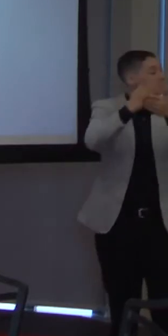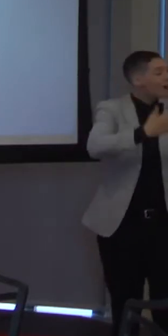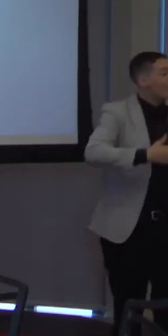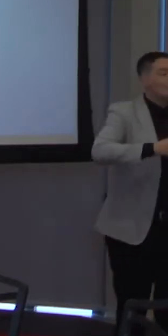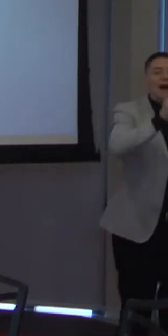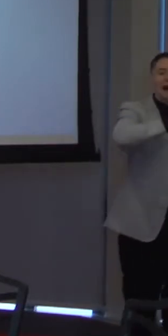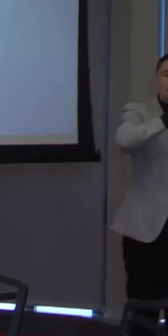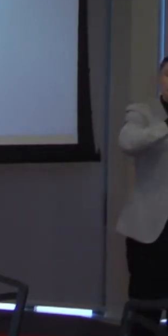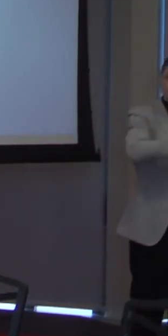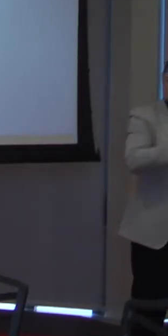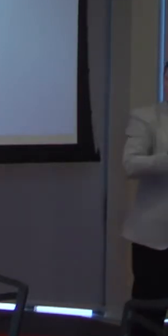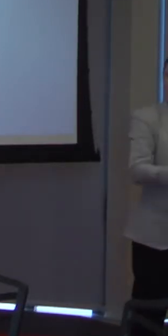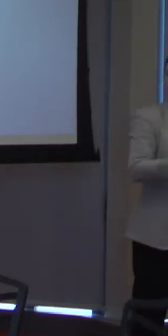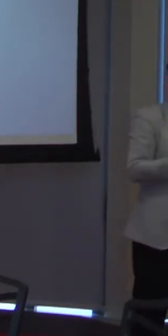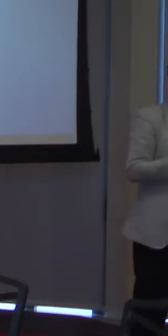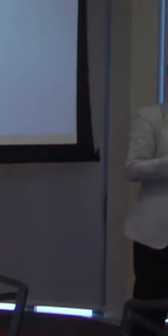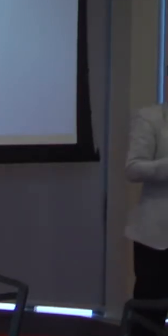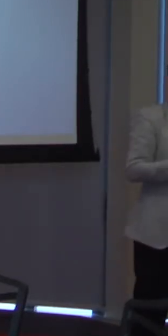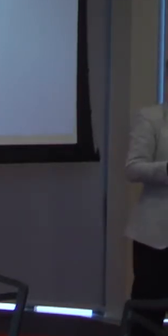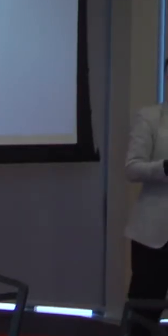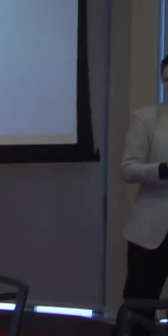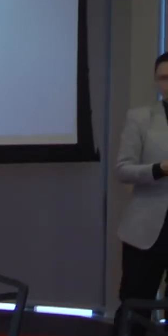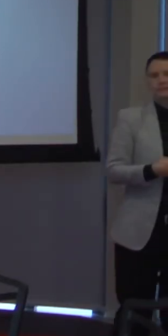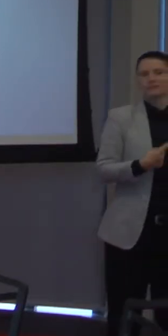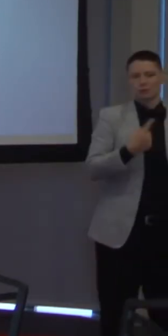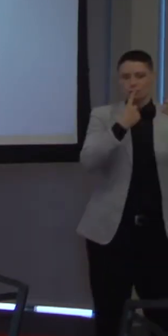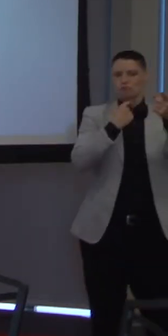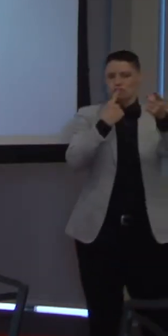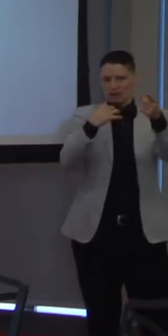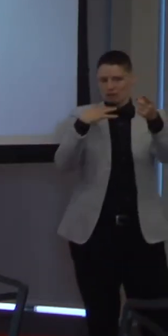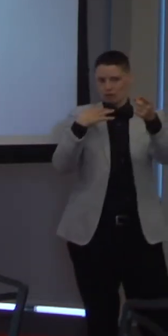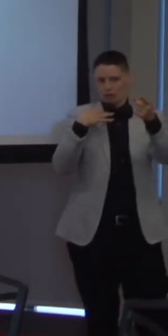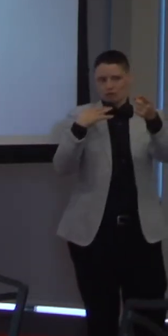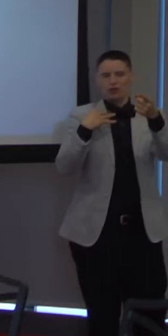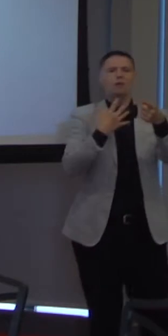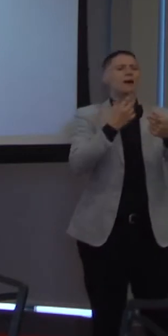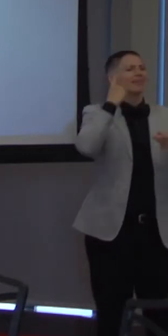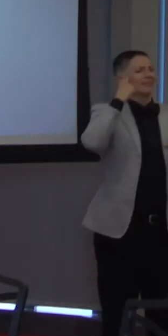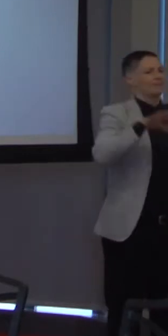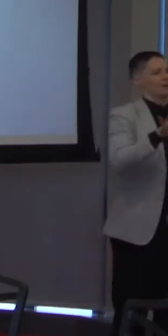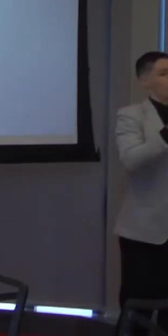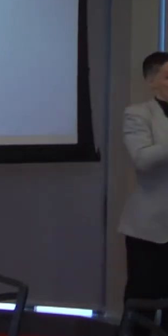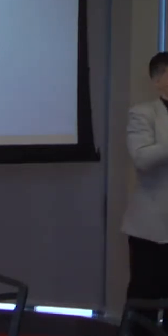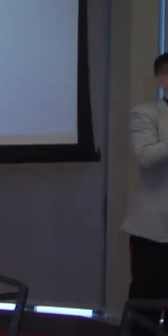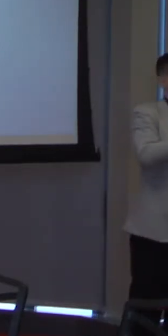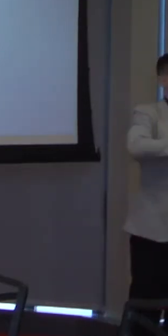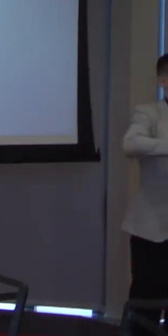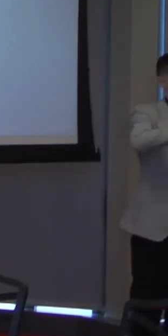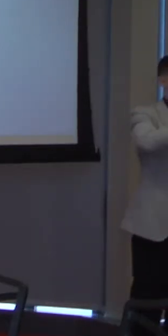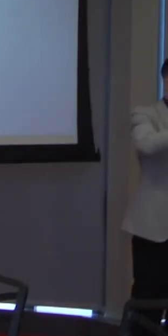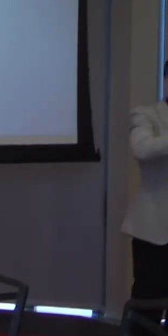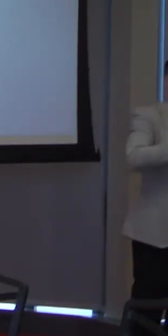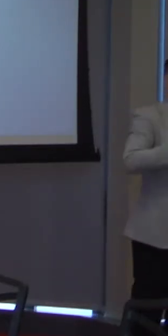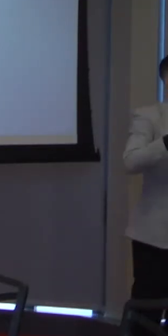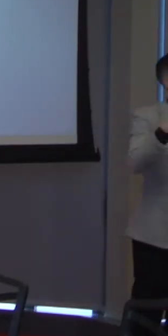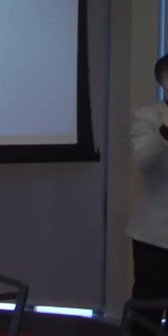sometimes have some, but I think finding a local university, maybe some physics/science students